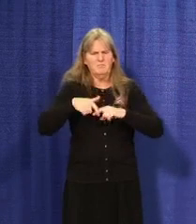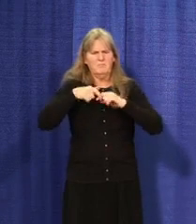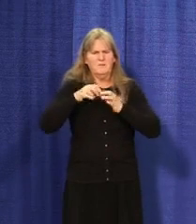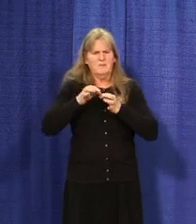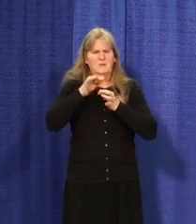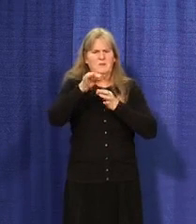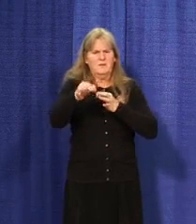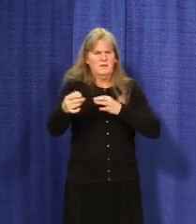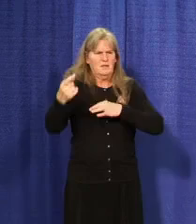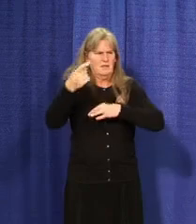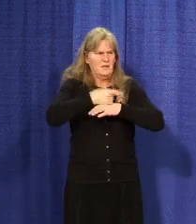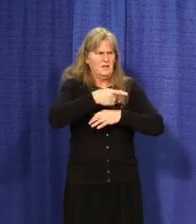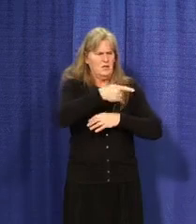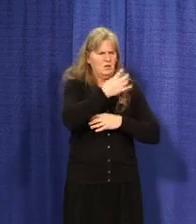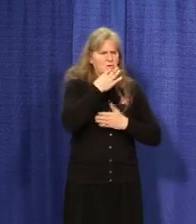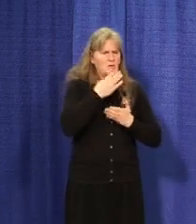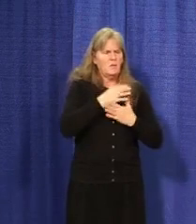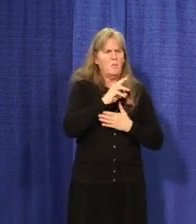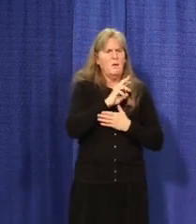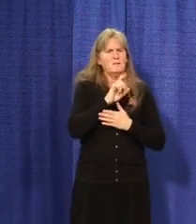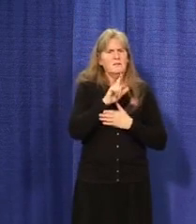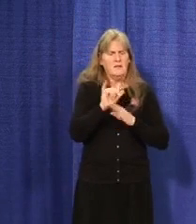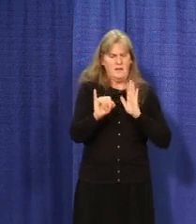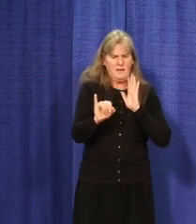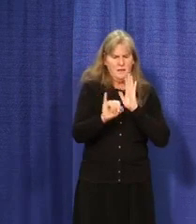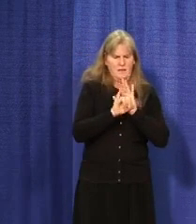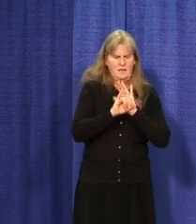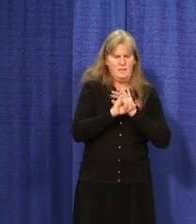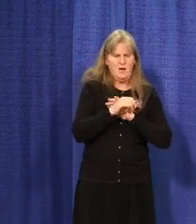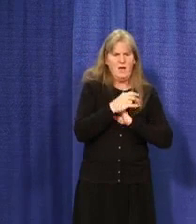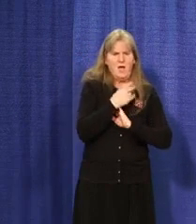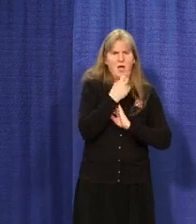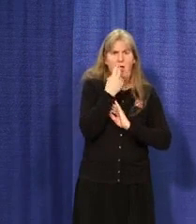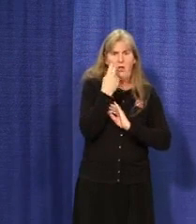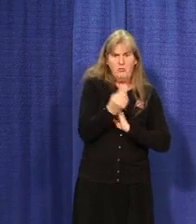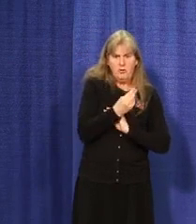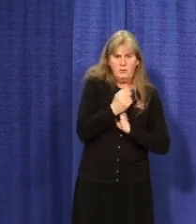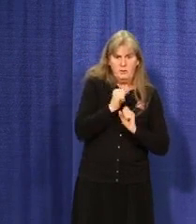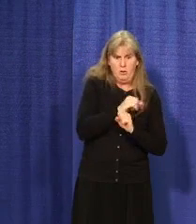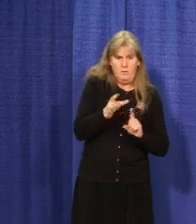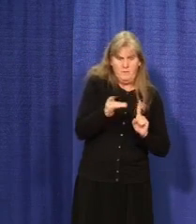Lake on Thursday night but there was no press conference until after 5:00 PM on Friday.